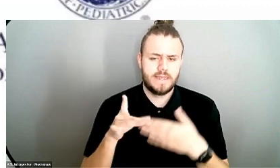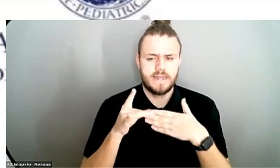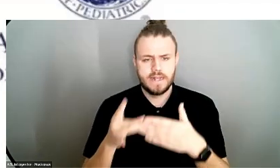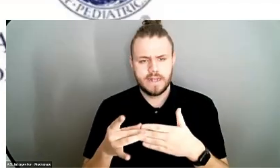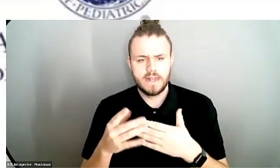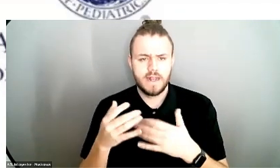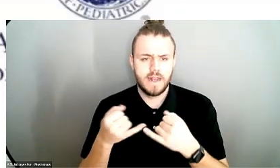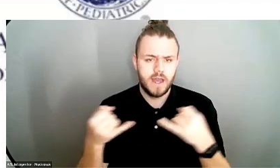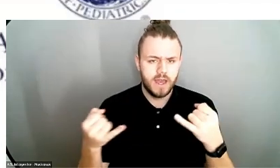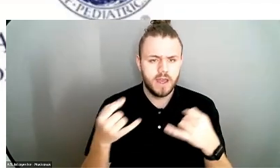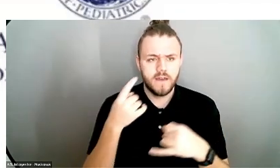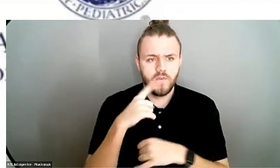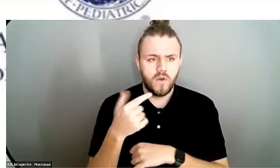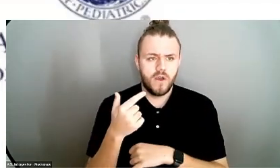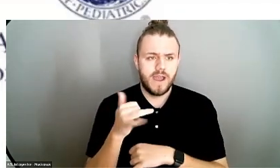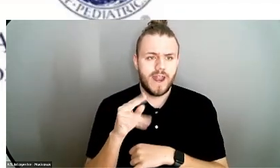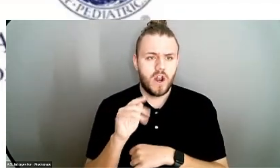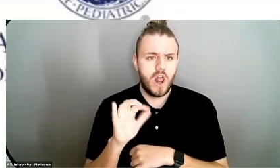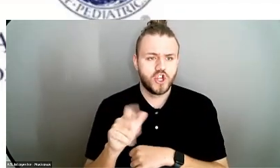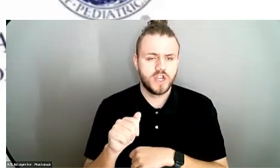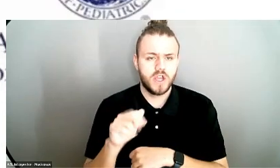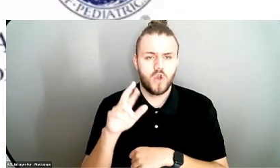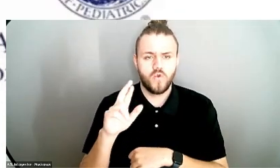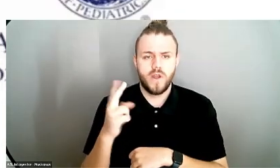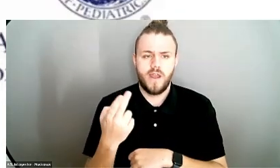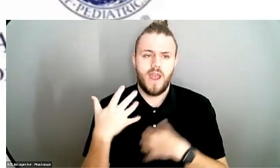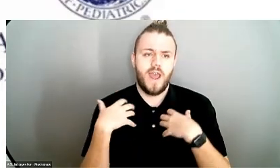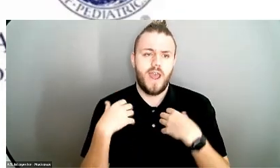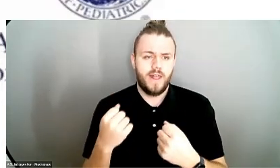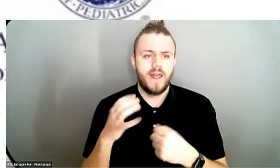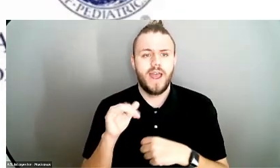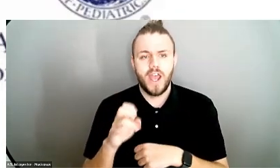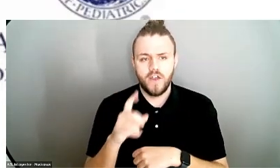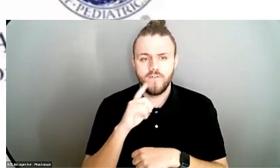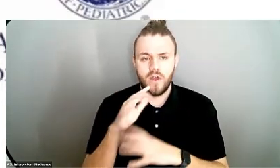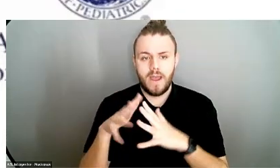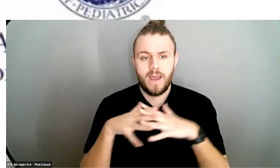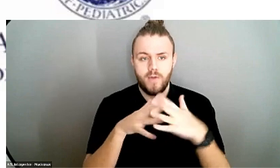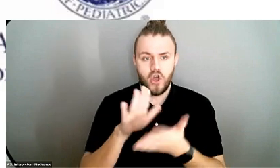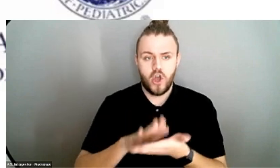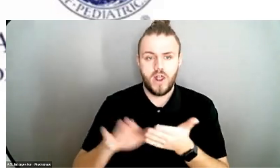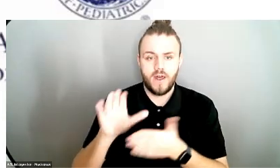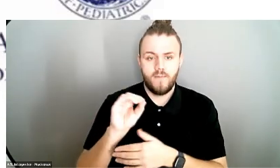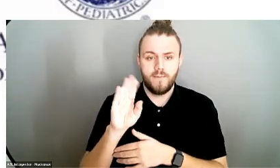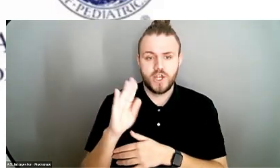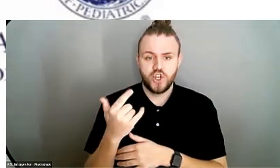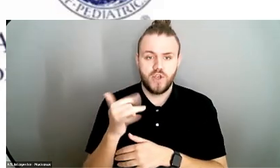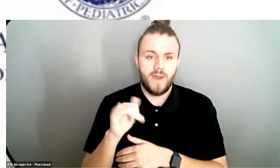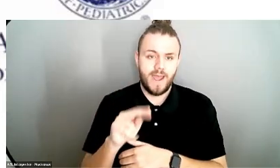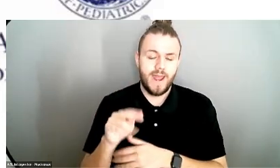gynecologic and reproductive health care from the American College of OBGYN, the American Academy of Pediatrics.